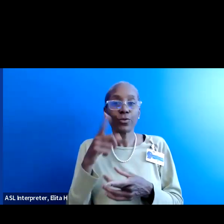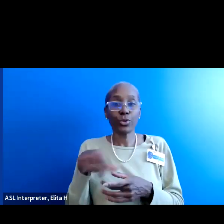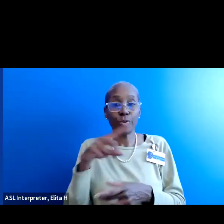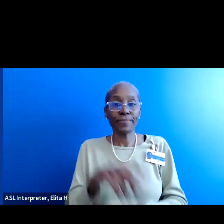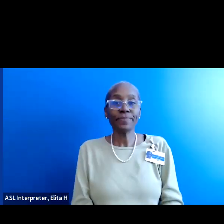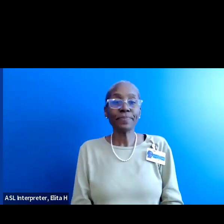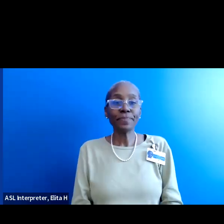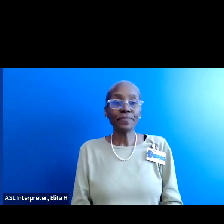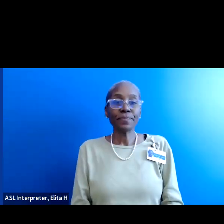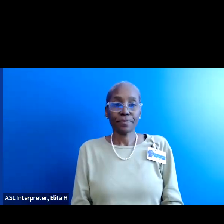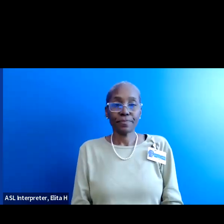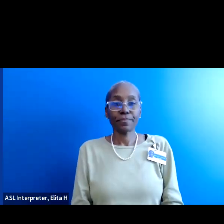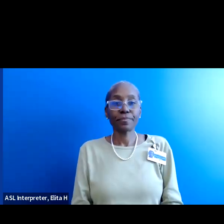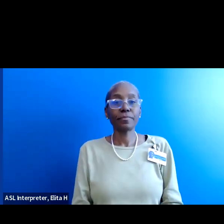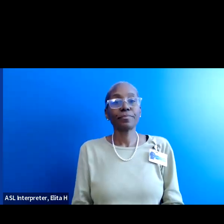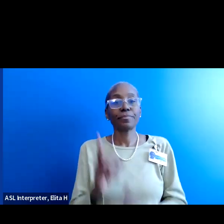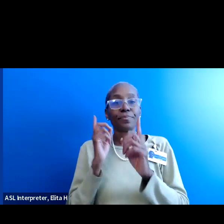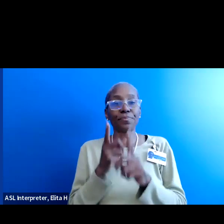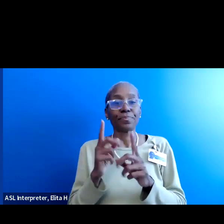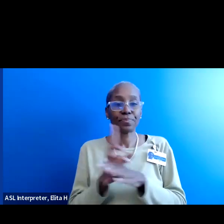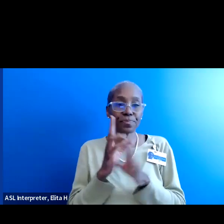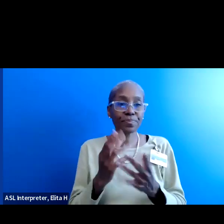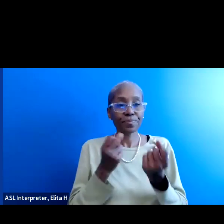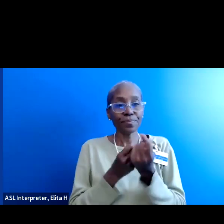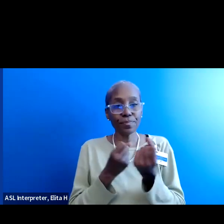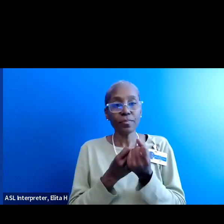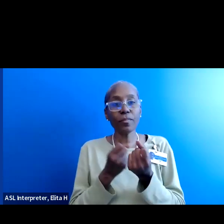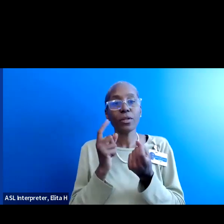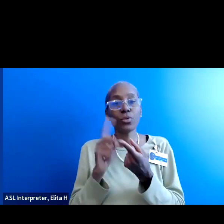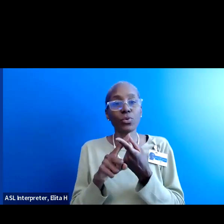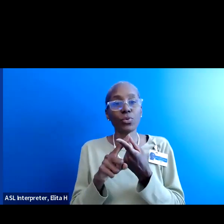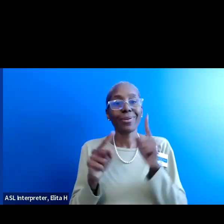But I want to really point consumers and advocates to this website.